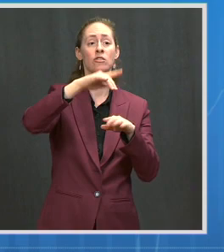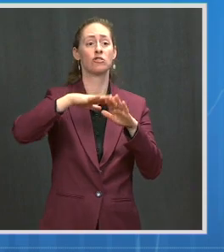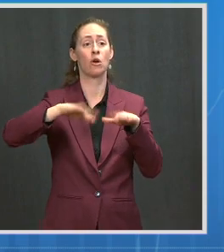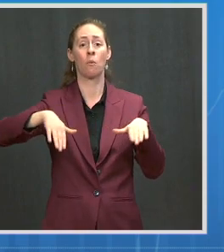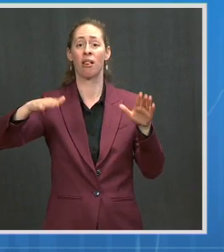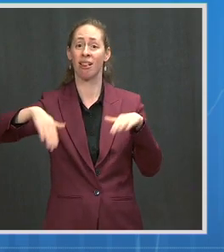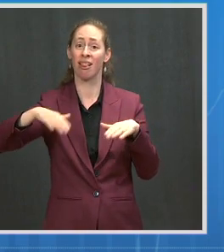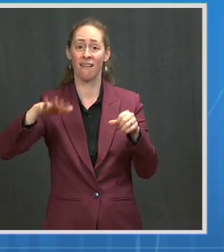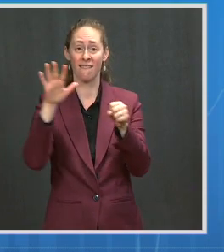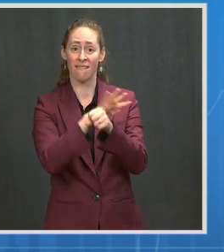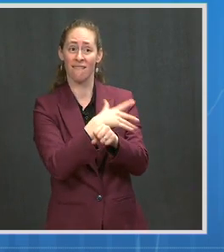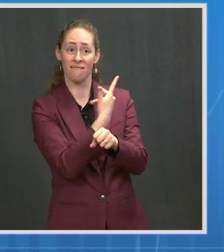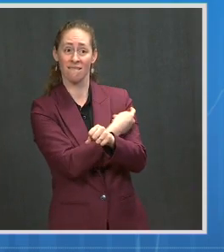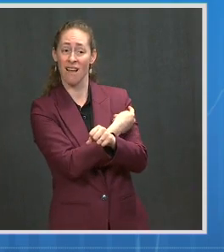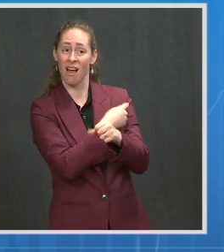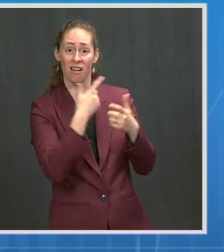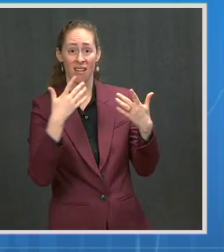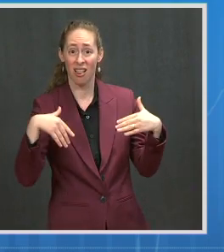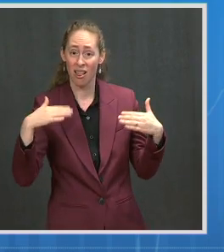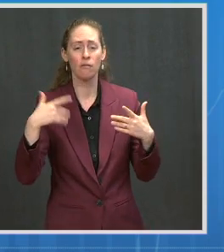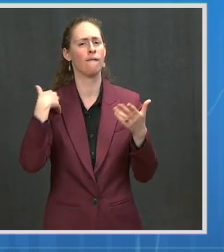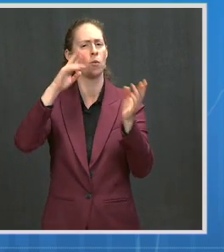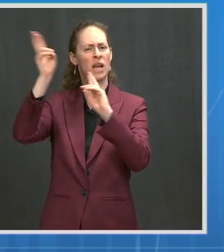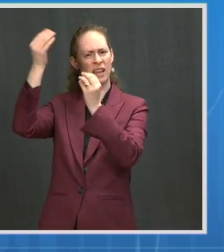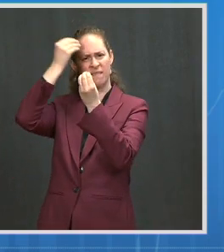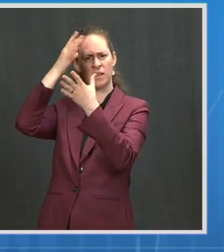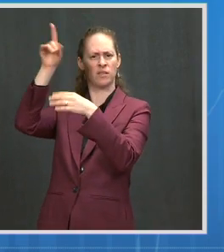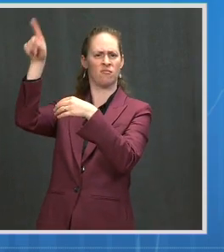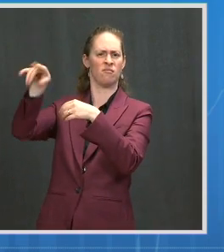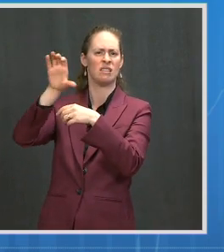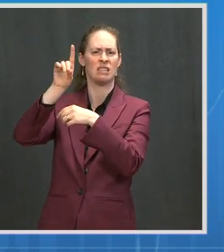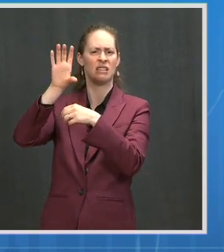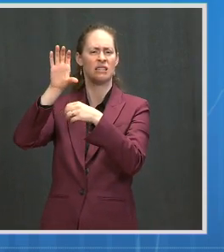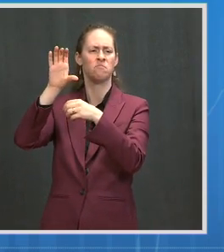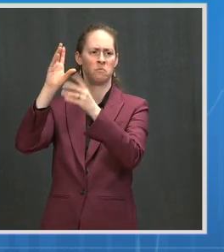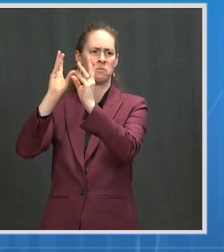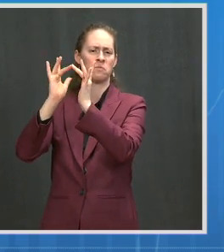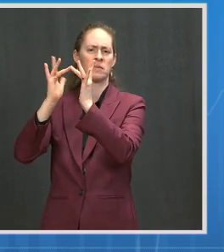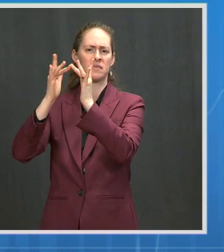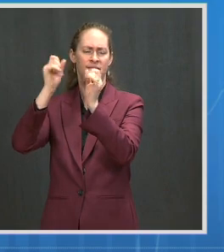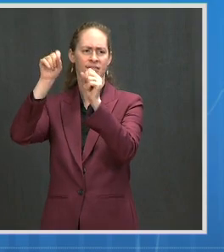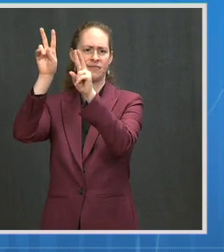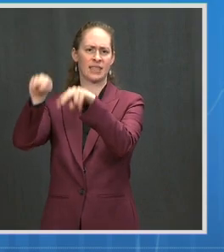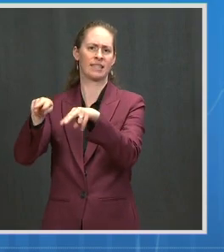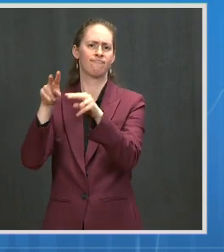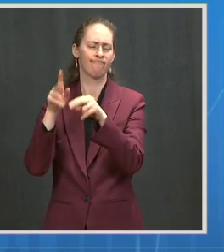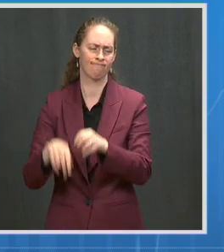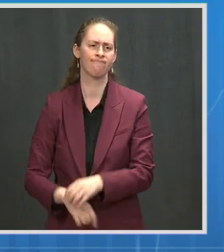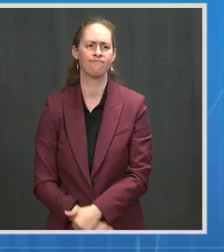And we are now working diligently to work through all of our active guidance in the context of this new science